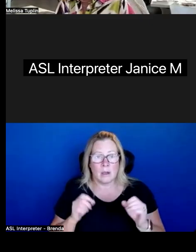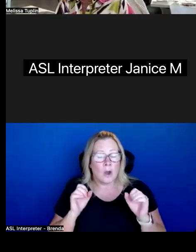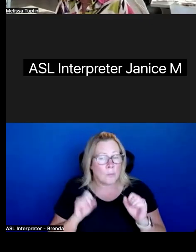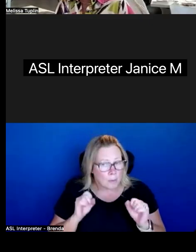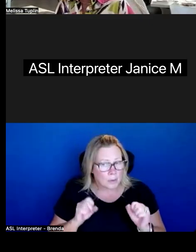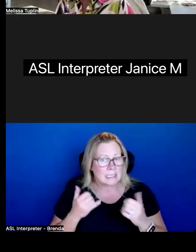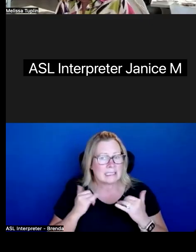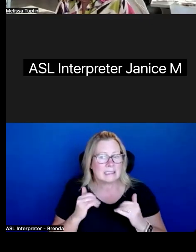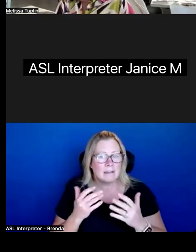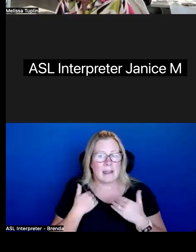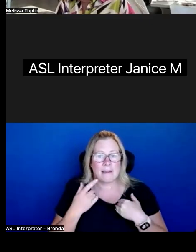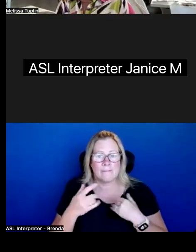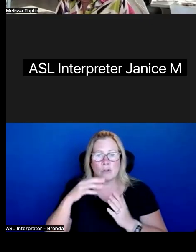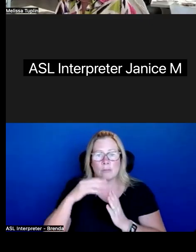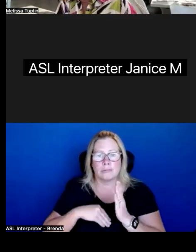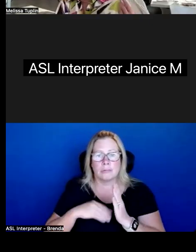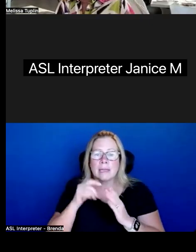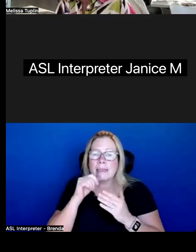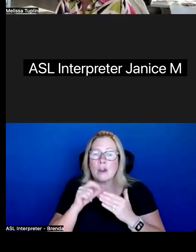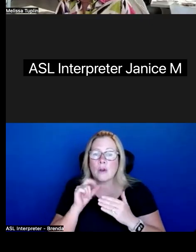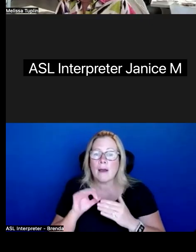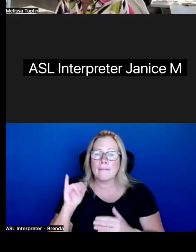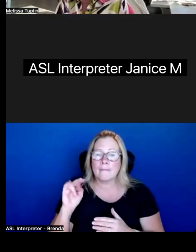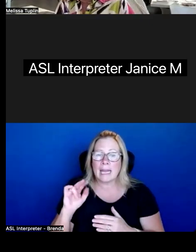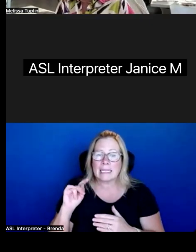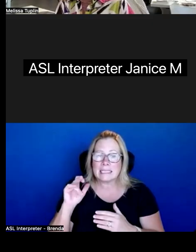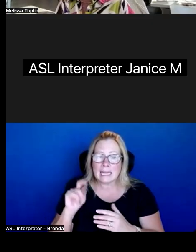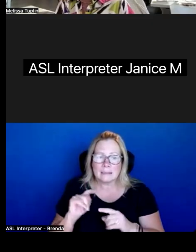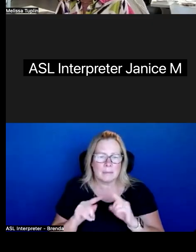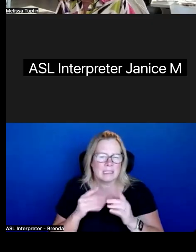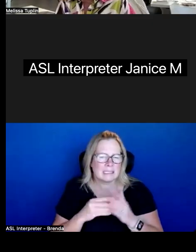of Intent, but there may be some specific discussions that we need to have about